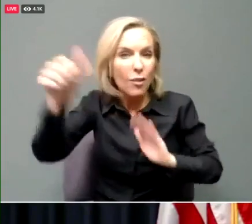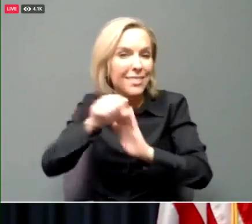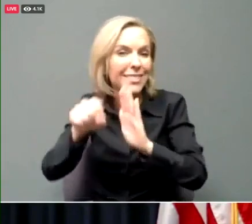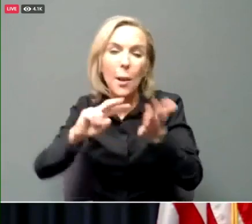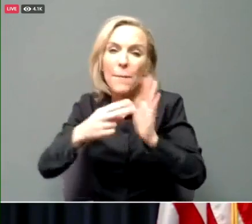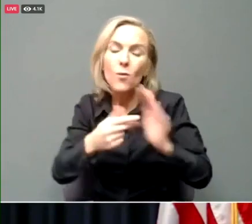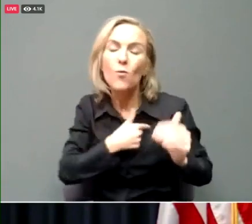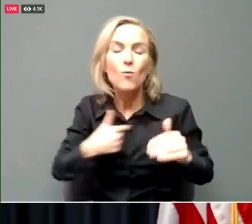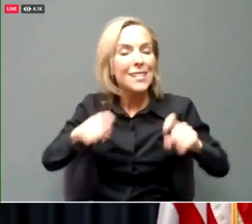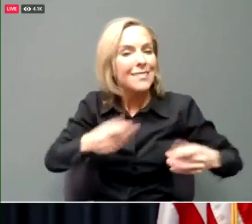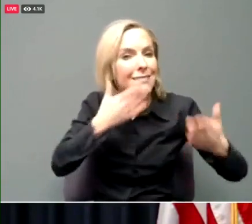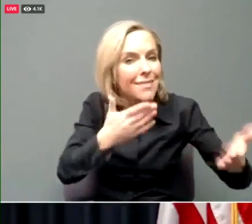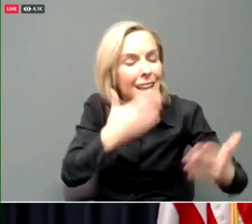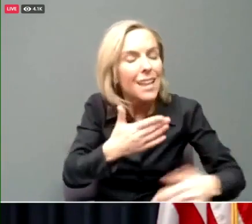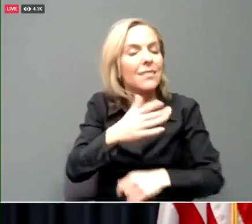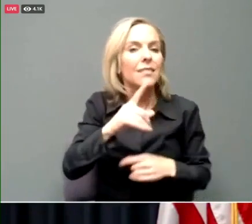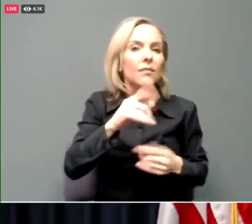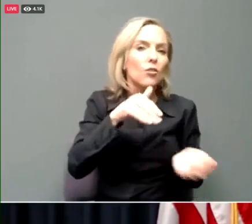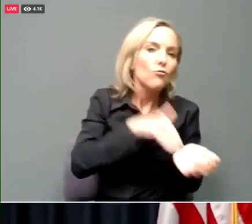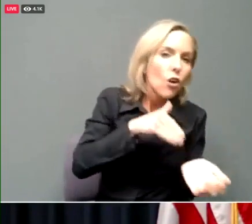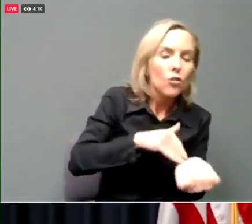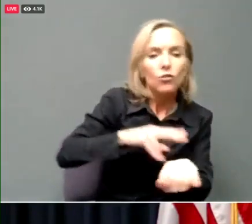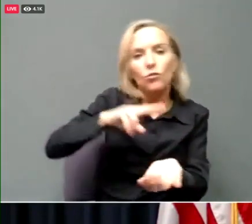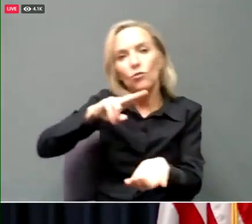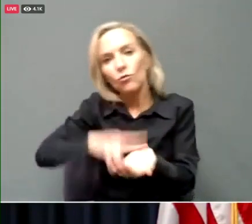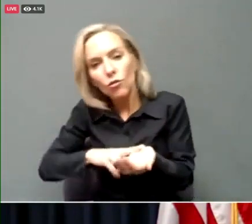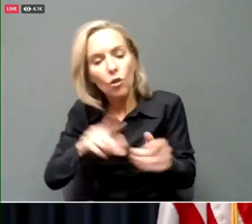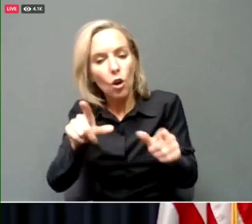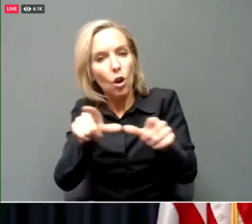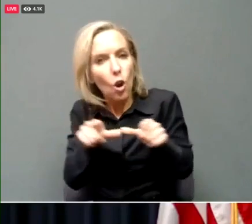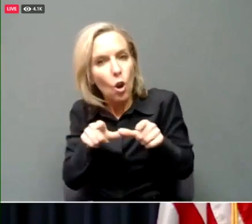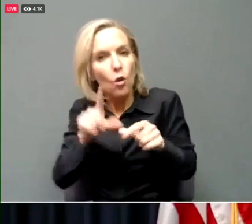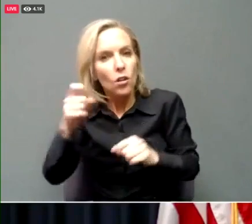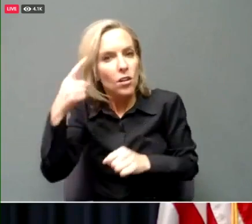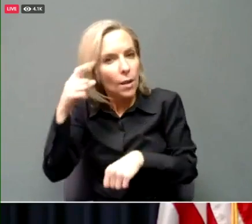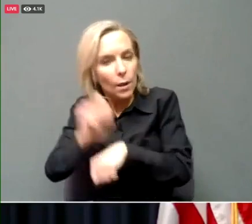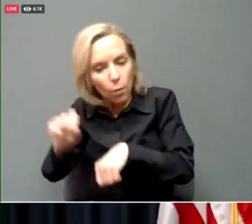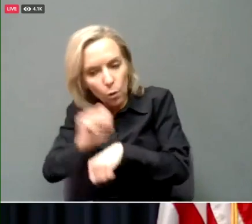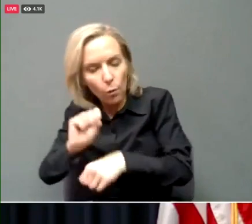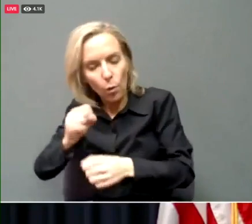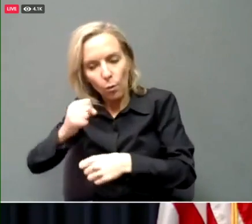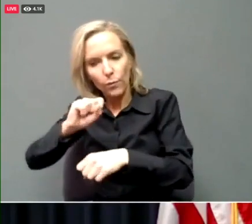And all the state government employees and local government employees have been a lot of people working on your behalf. Um,